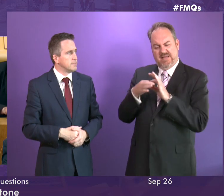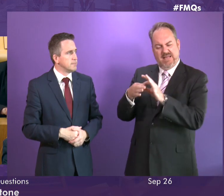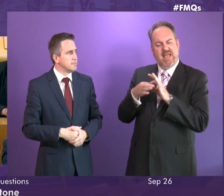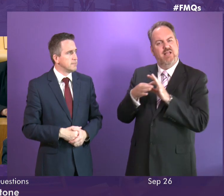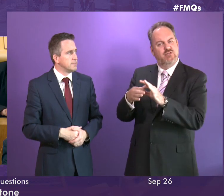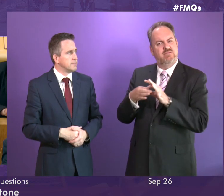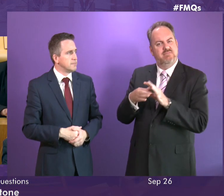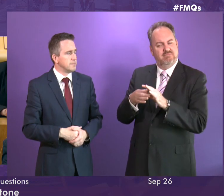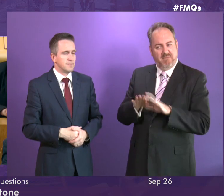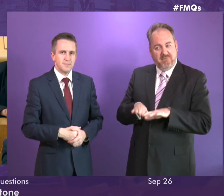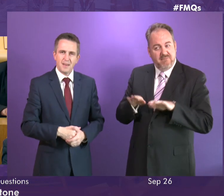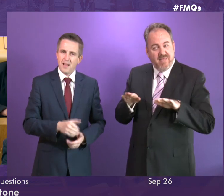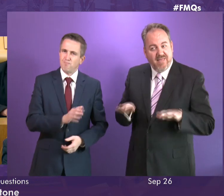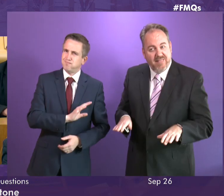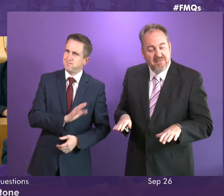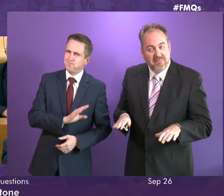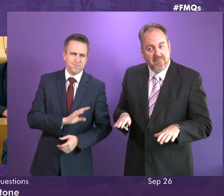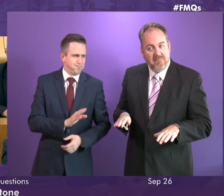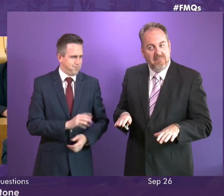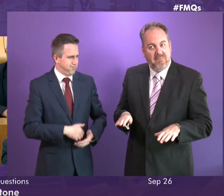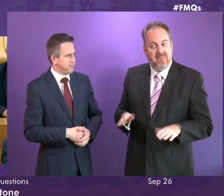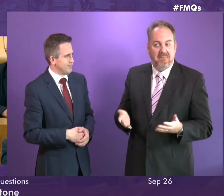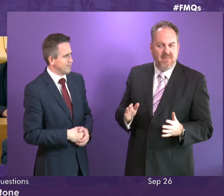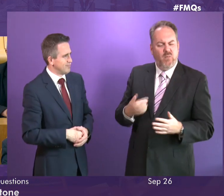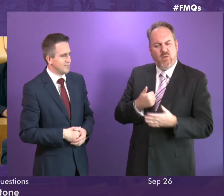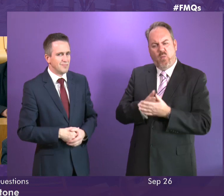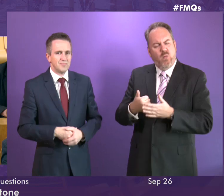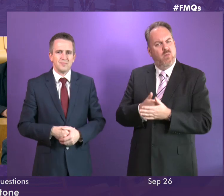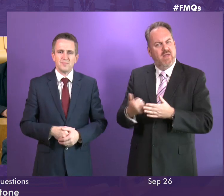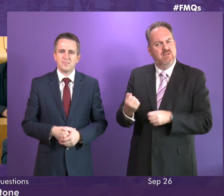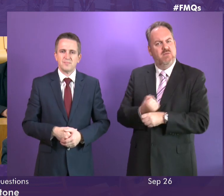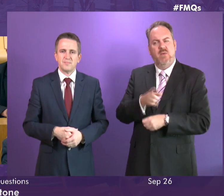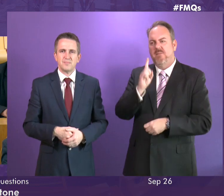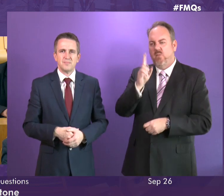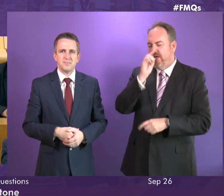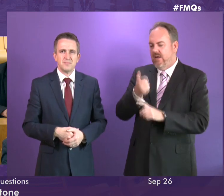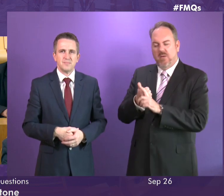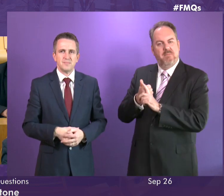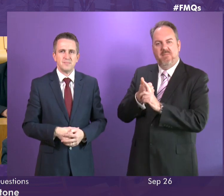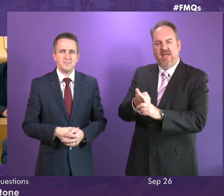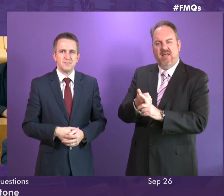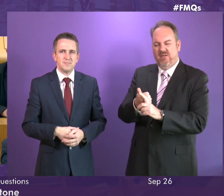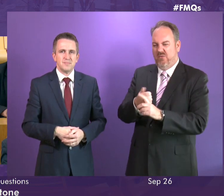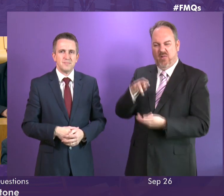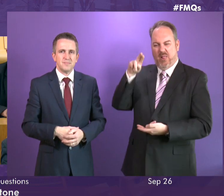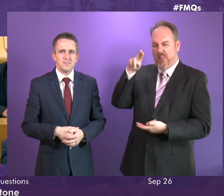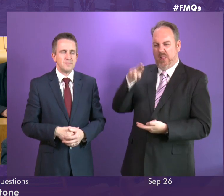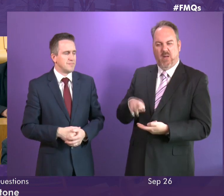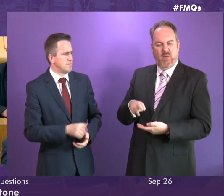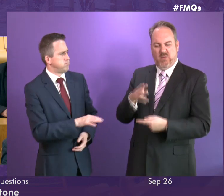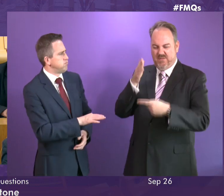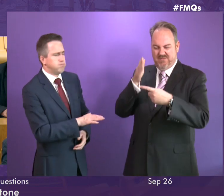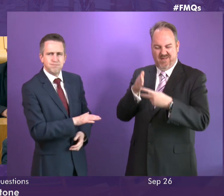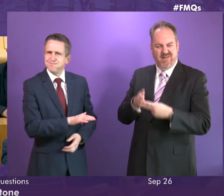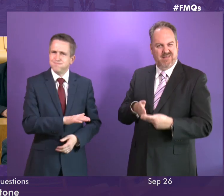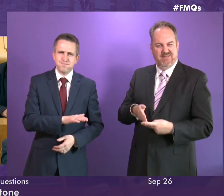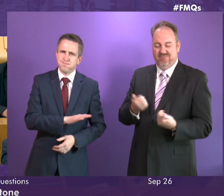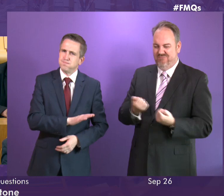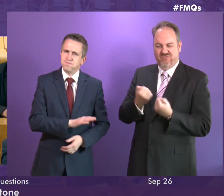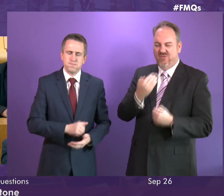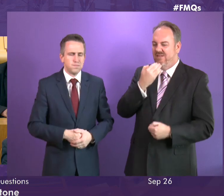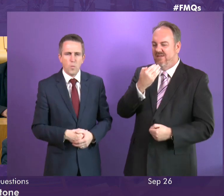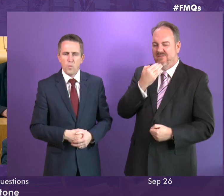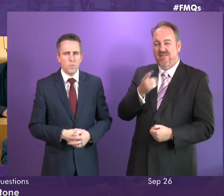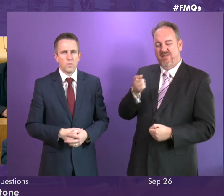in the process of setting targets, as we always do, but we cannot back a lack of ambition.